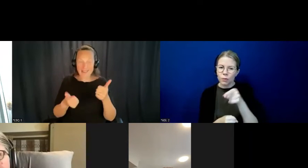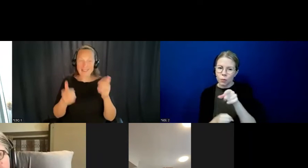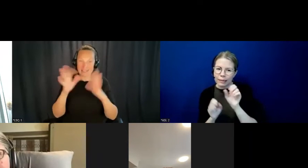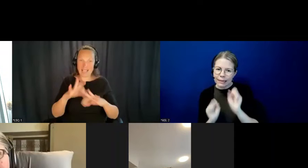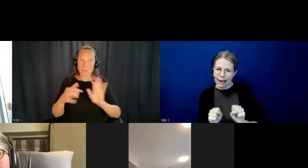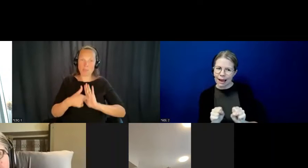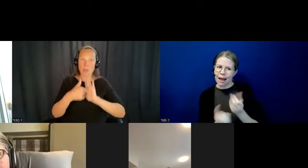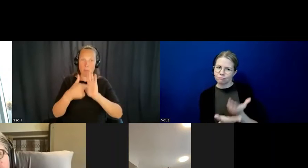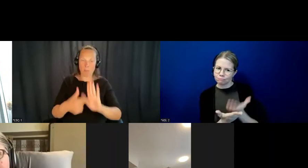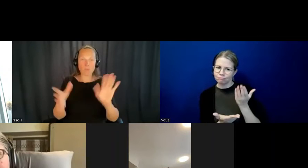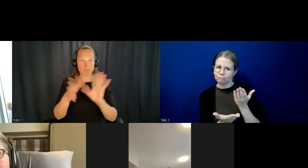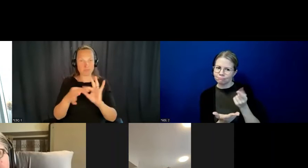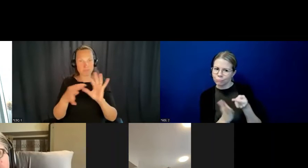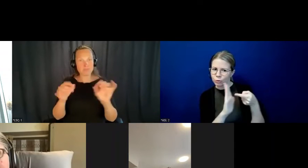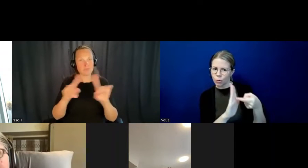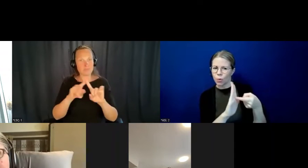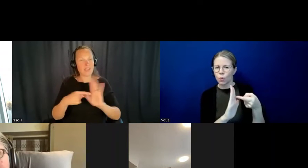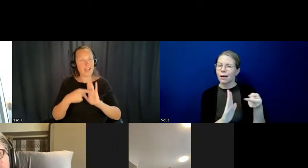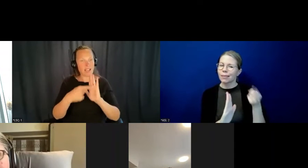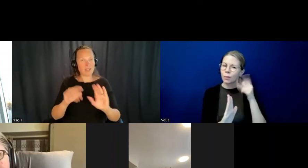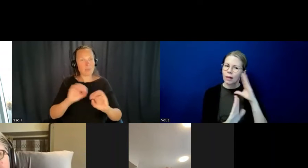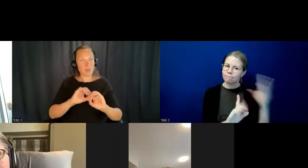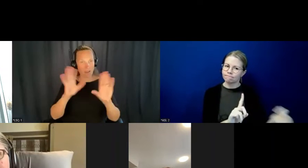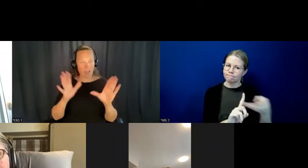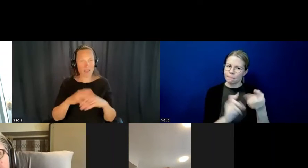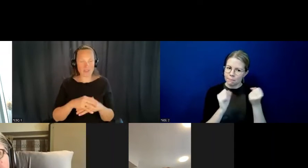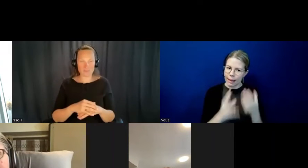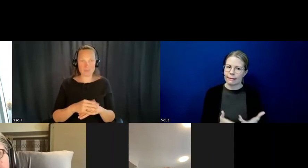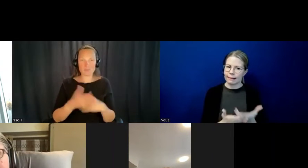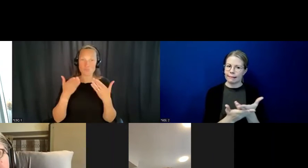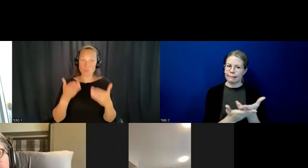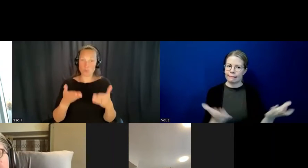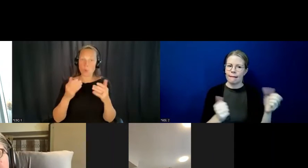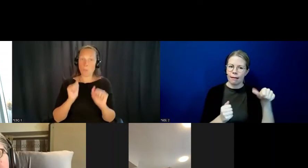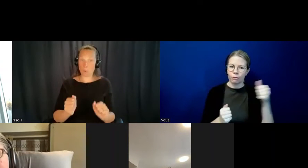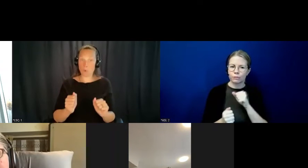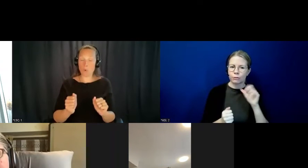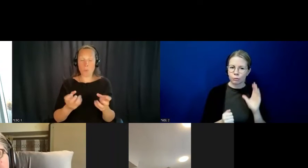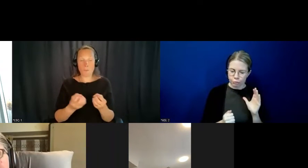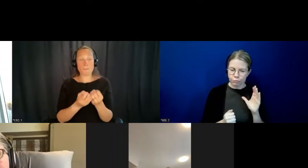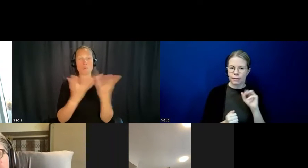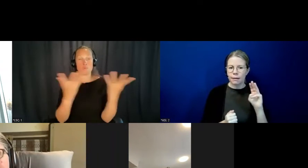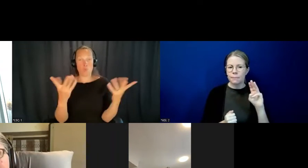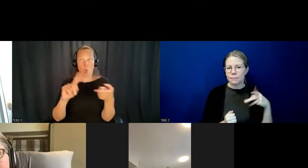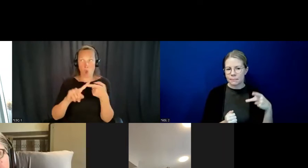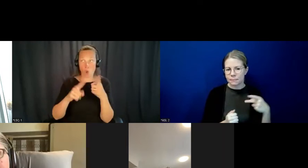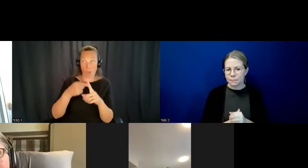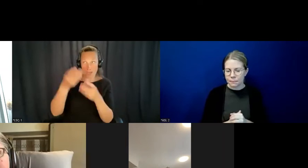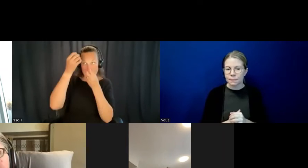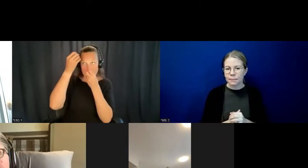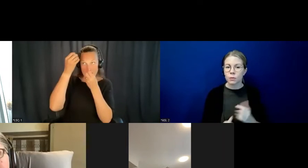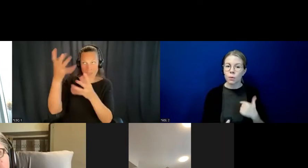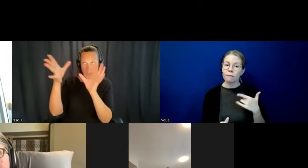MANY OF MY COLLEAGUES. AND SO I'M MORE HOPEFUL, I WOULD SAY THAN WAS LAST YEAR.